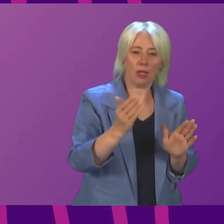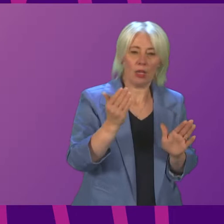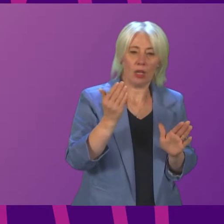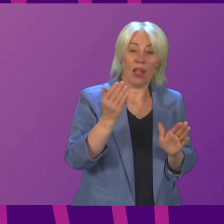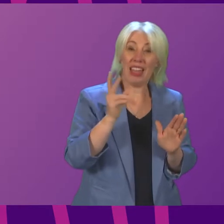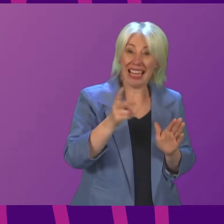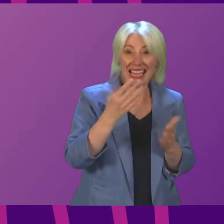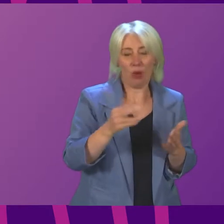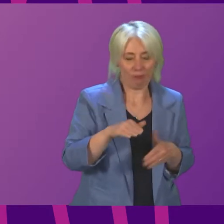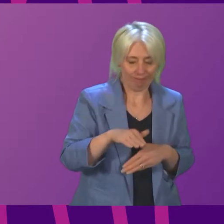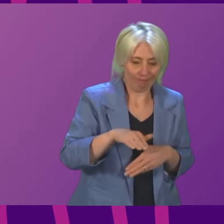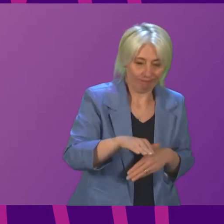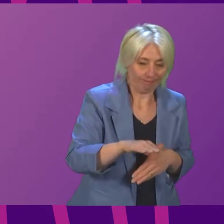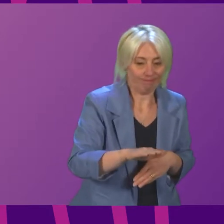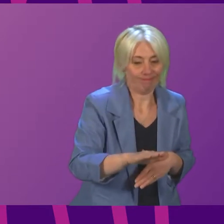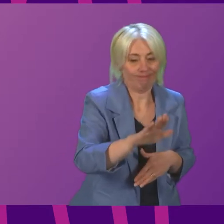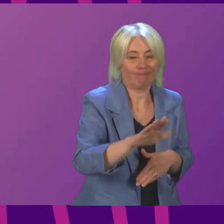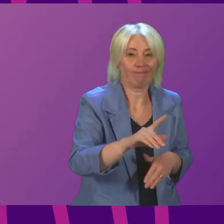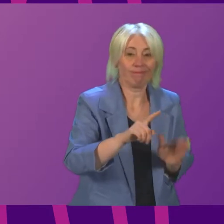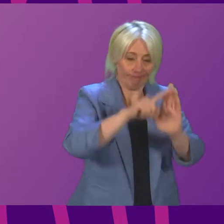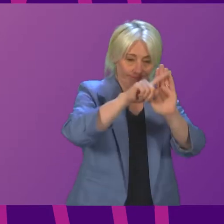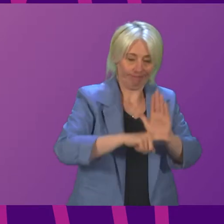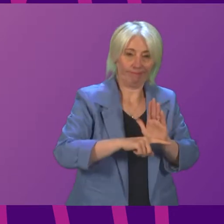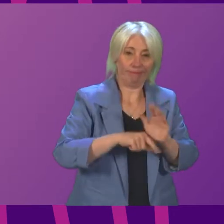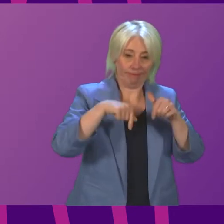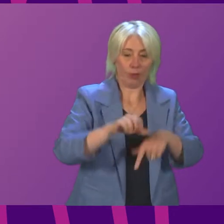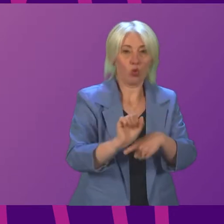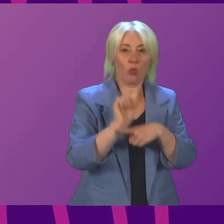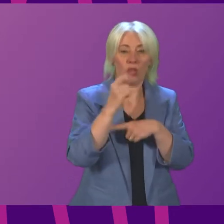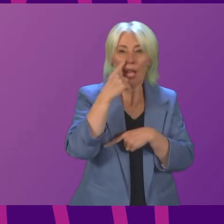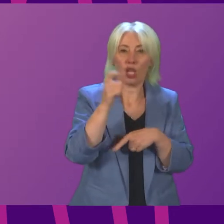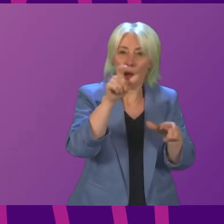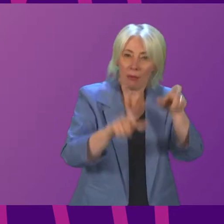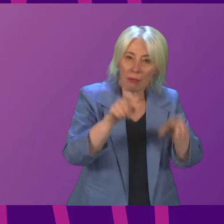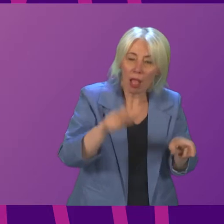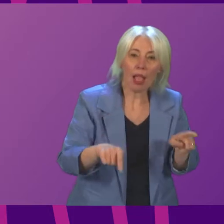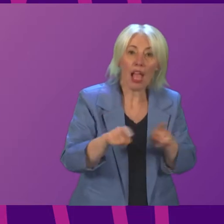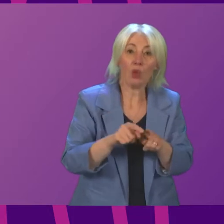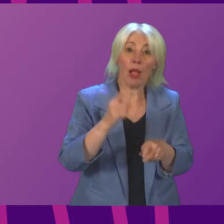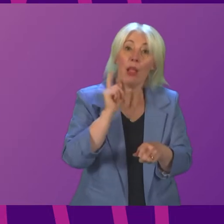That protection is there to protect young people as well as those who work in schools.